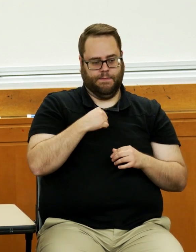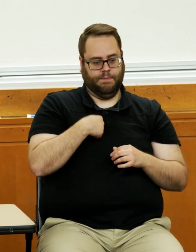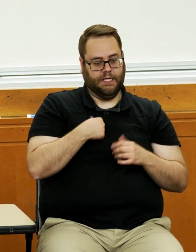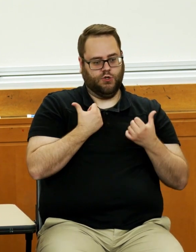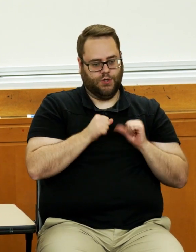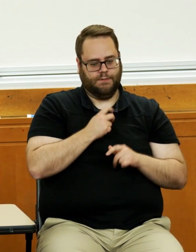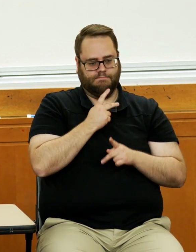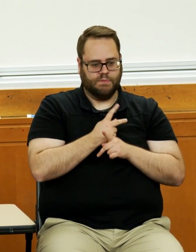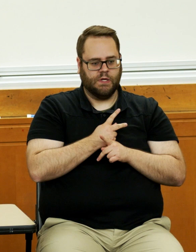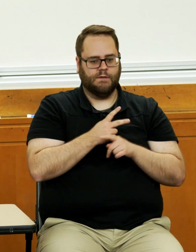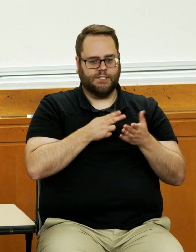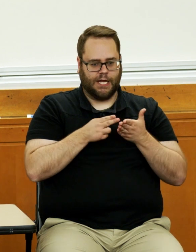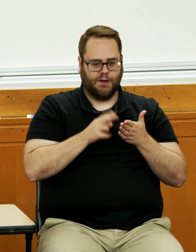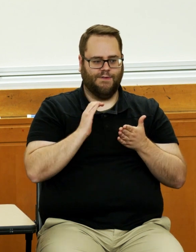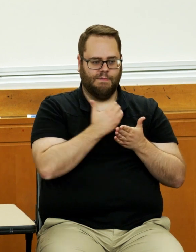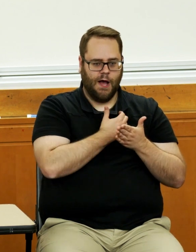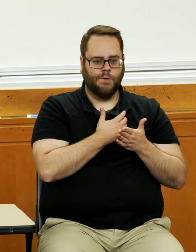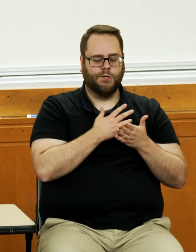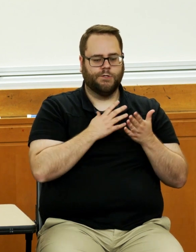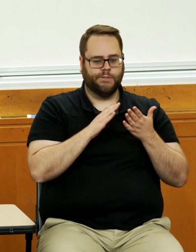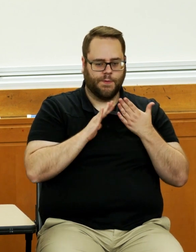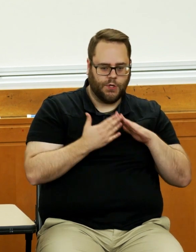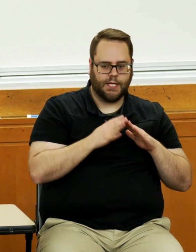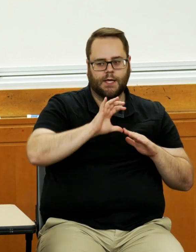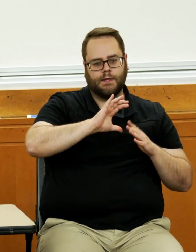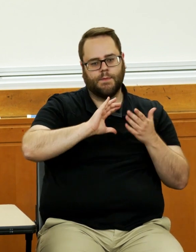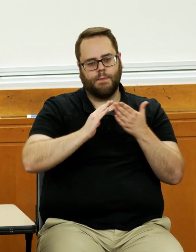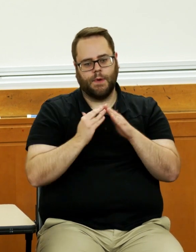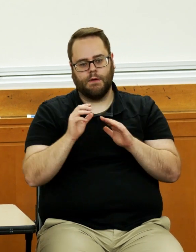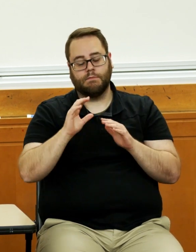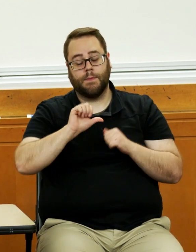the integrity of our community’s fight versus some of the other groups that are part of it. I